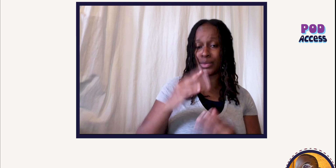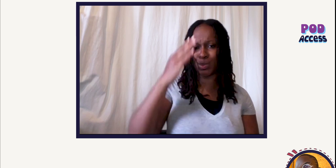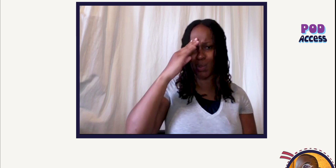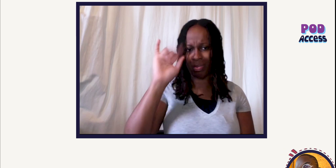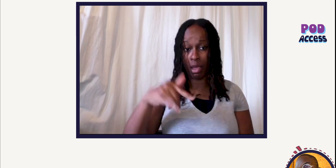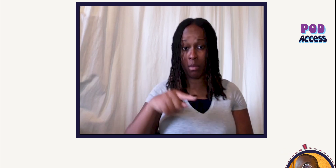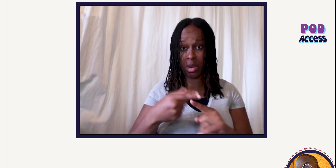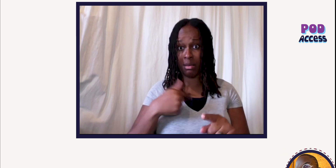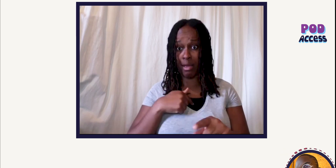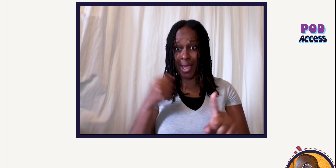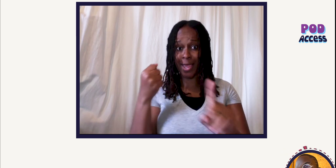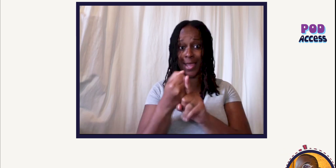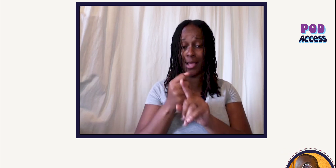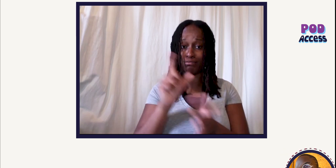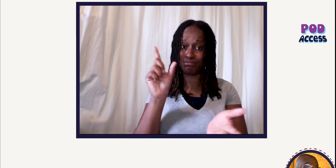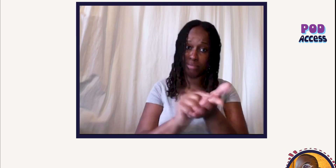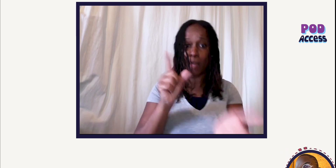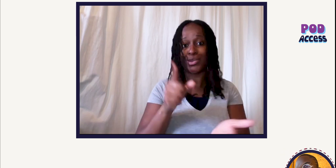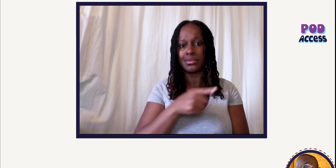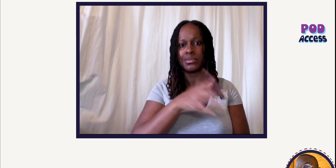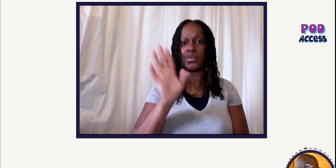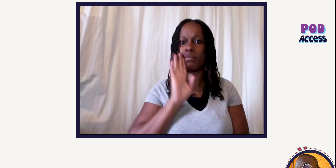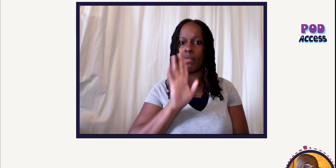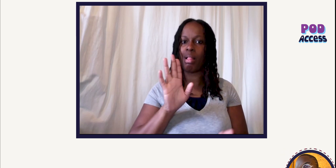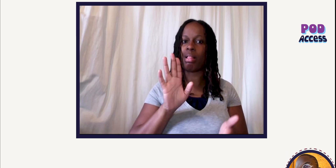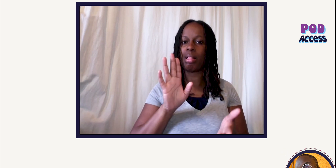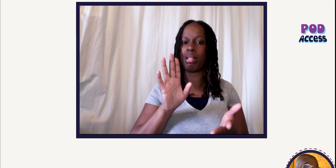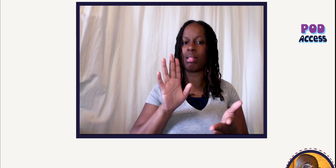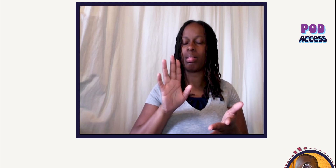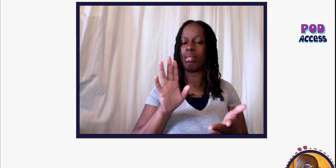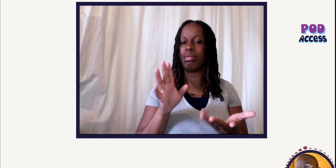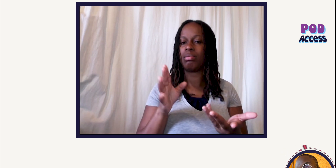Knowing that when I hit publish, this is gonna be